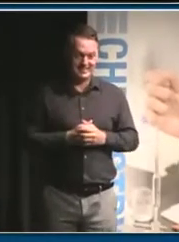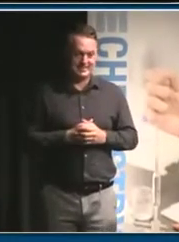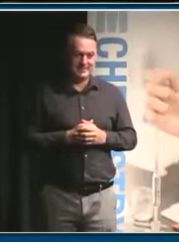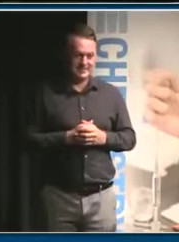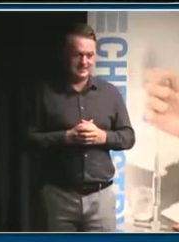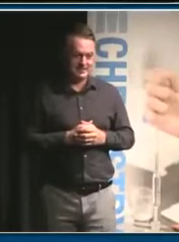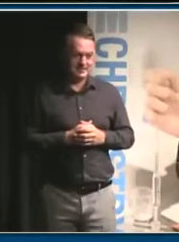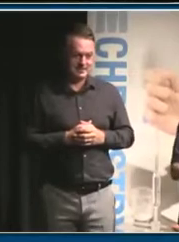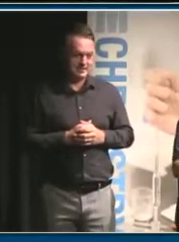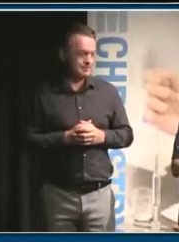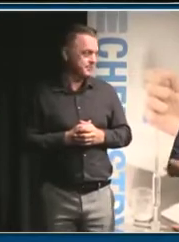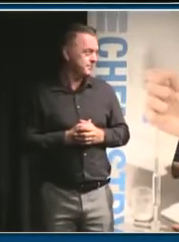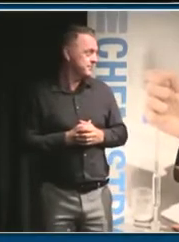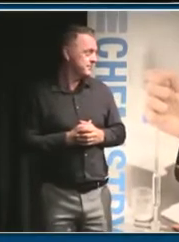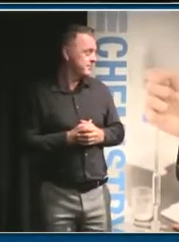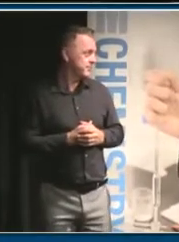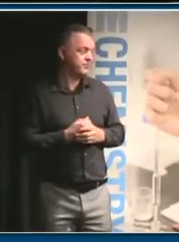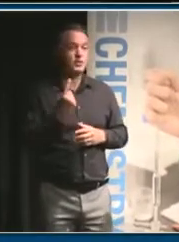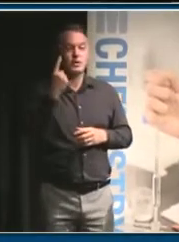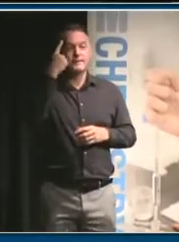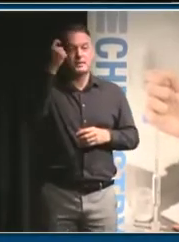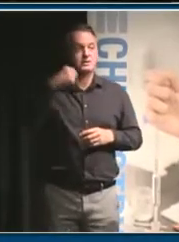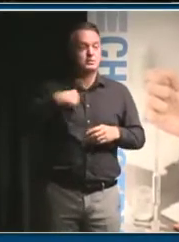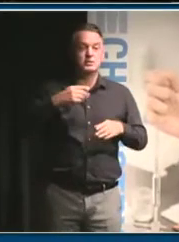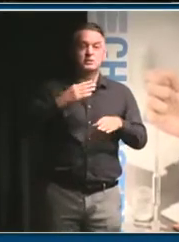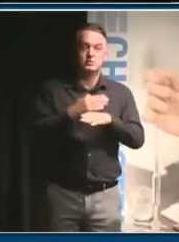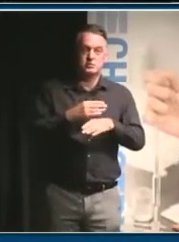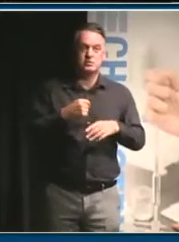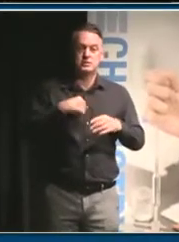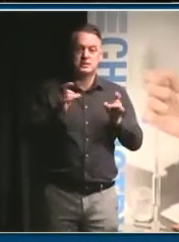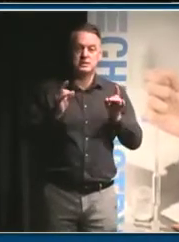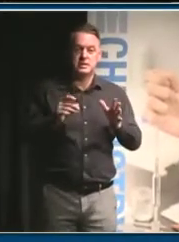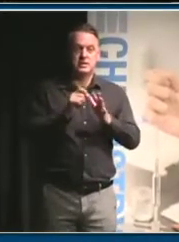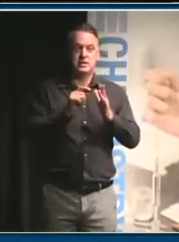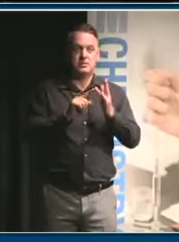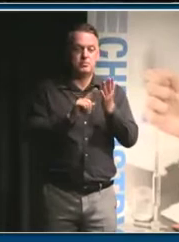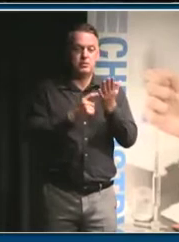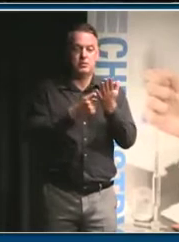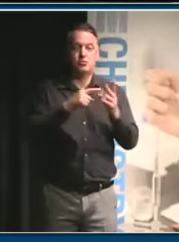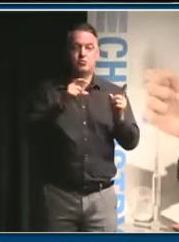of the inventions that we worked on, we started, the Polaroid and the photographic industry started